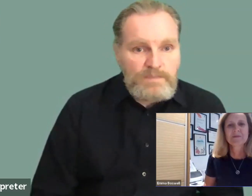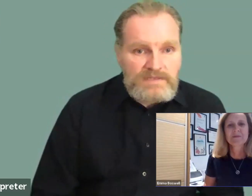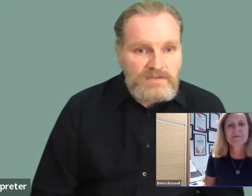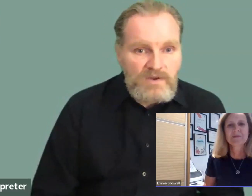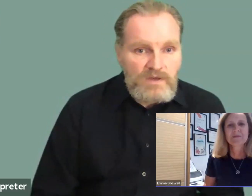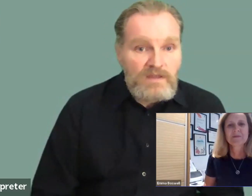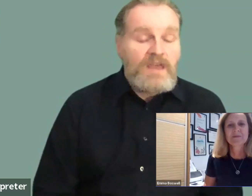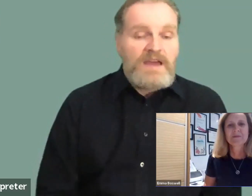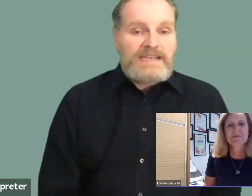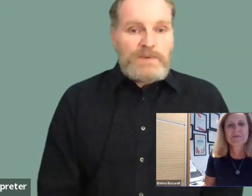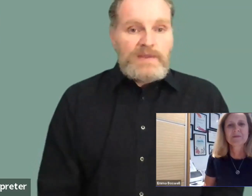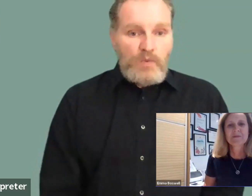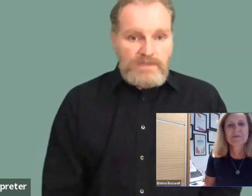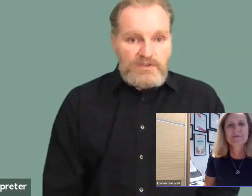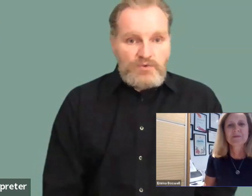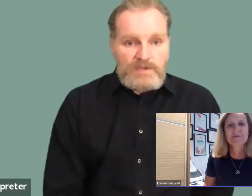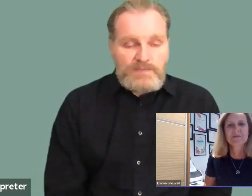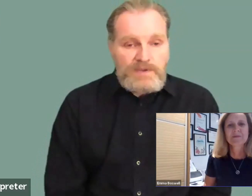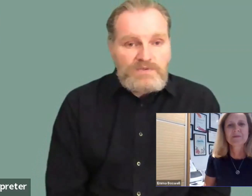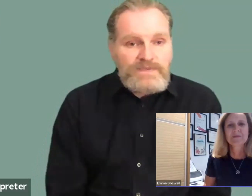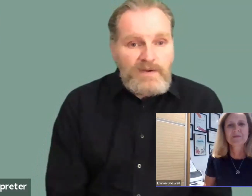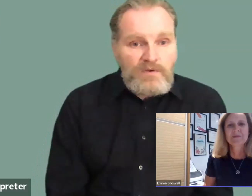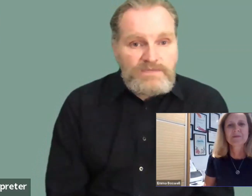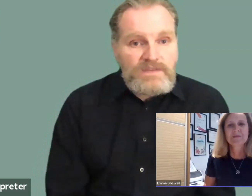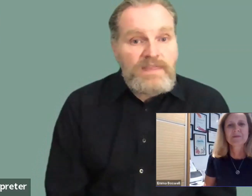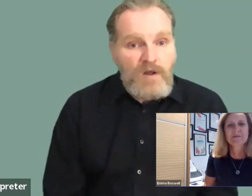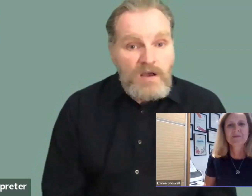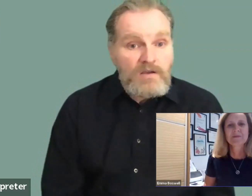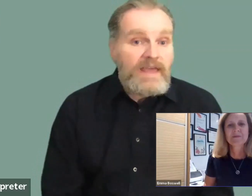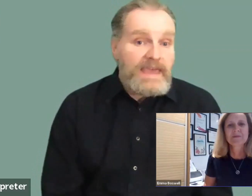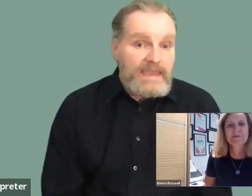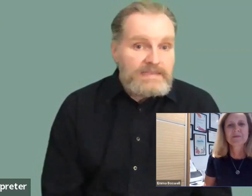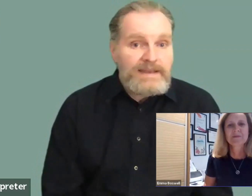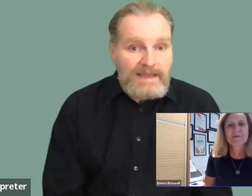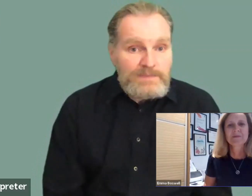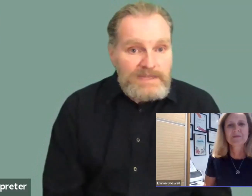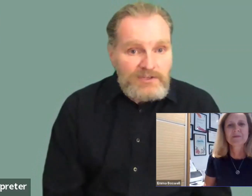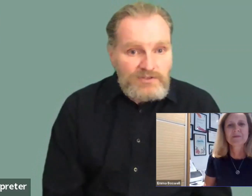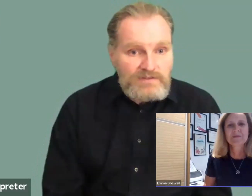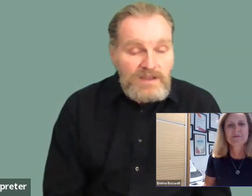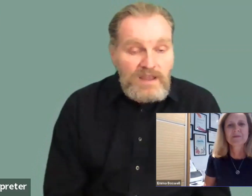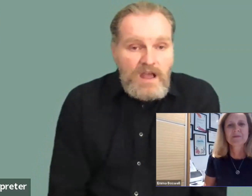the business owner, and explain what the issue is, because very often there are aids and adaptations,